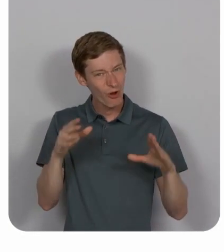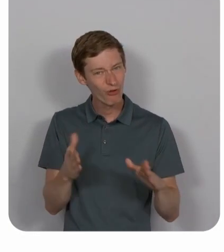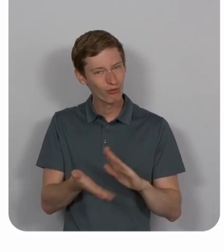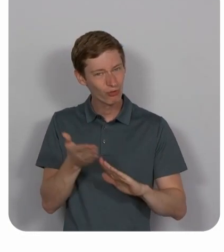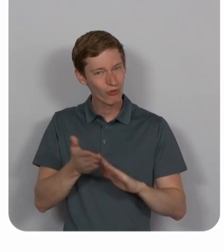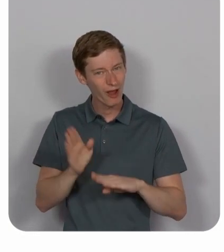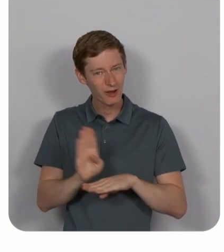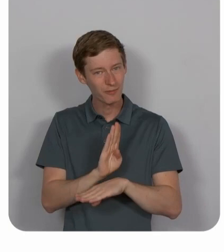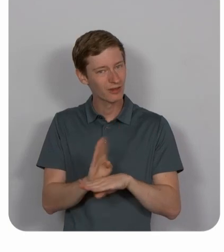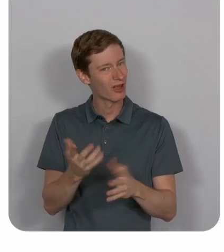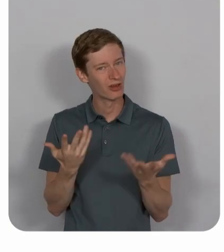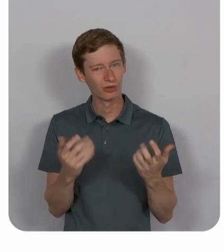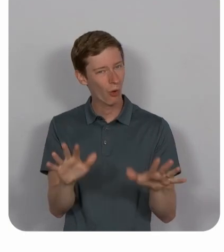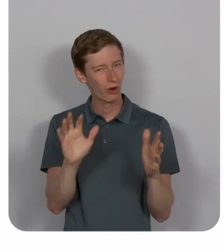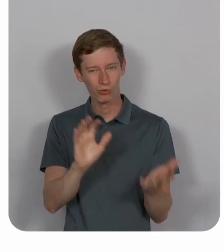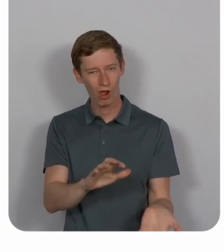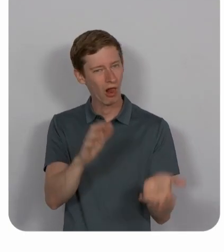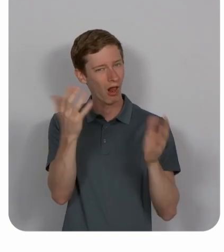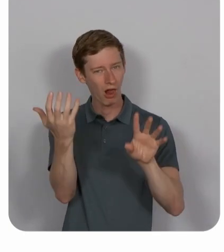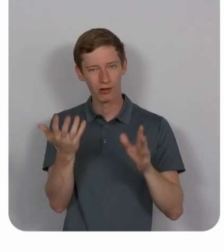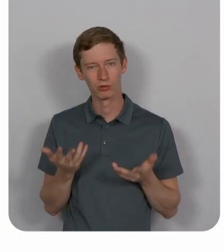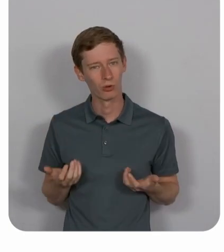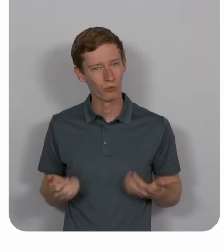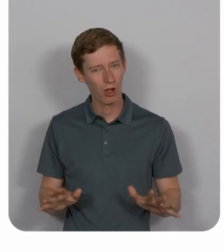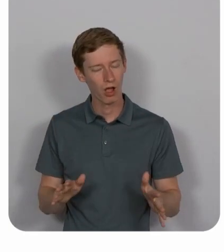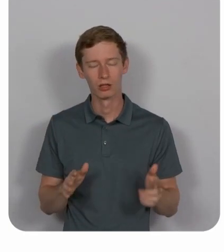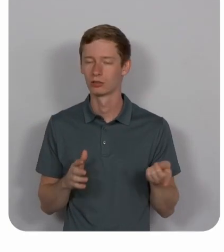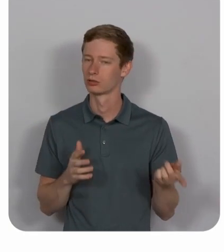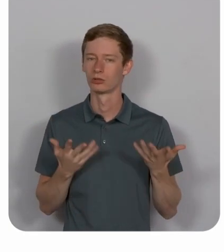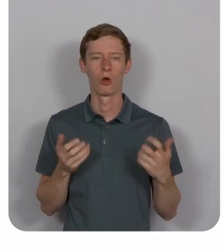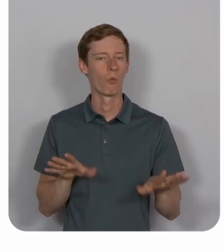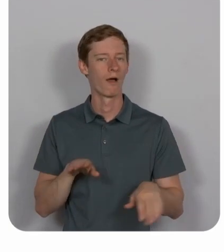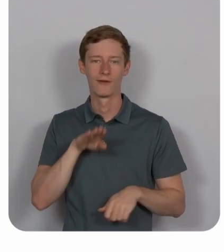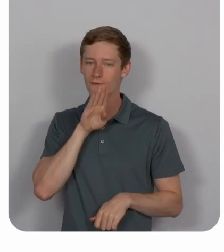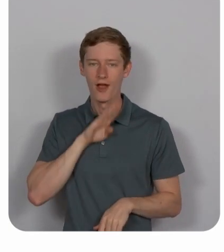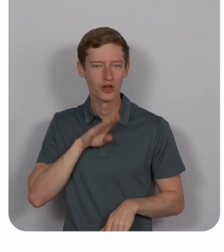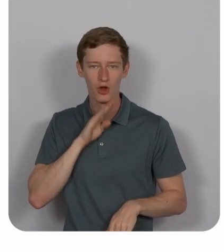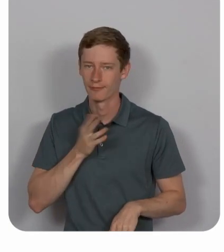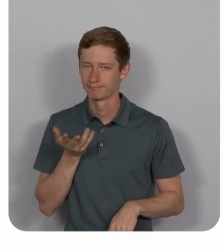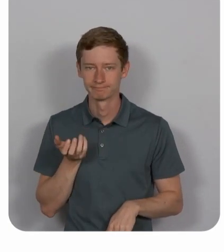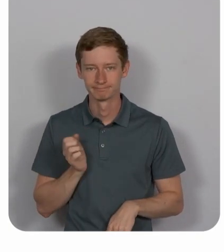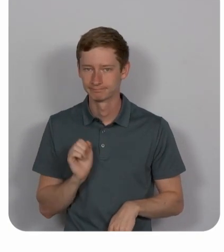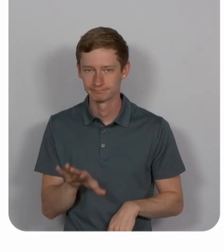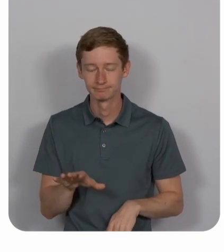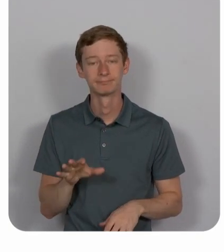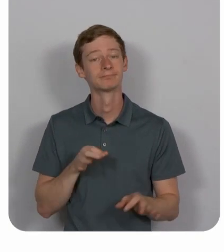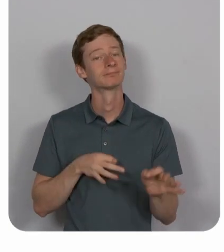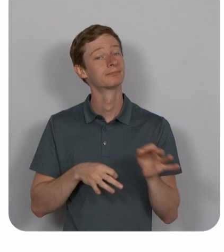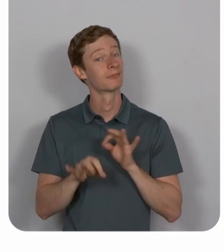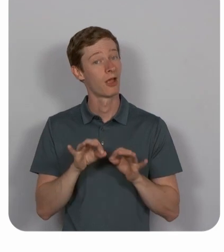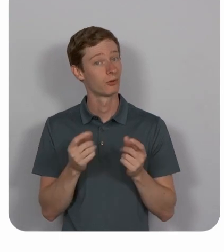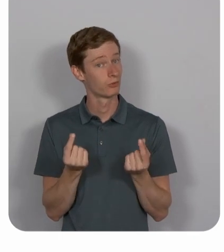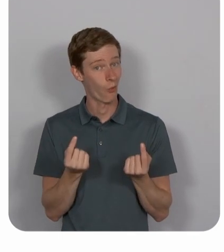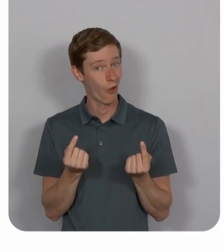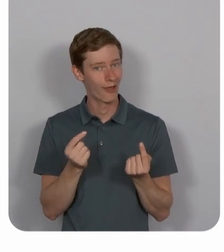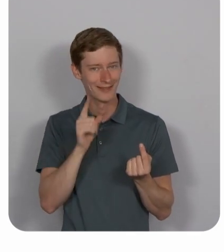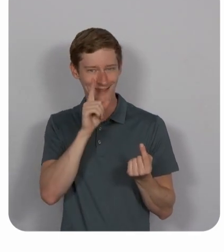the way of that. We had to release something that was going to help them and not frustrate them. So we turned to synthetic data.